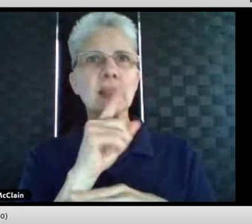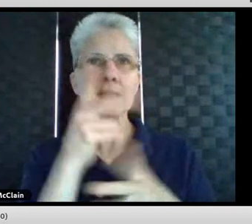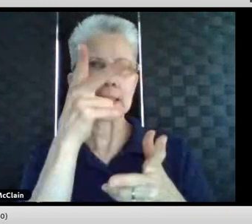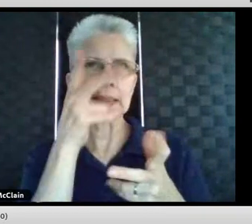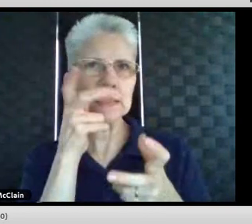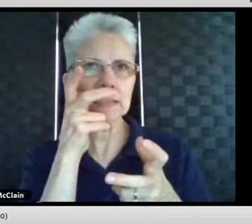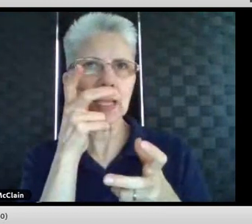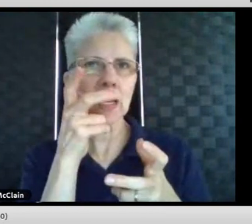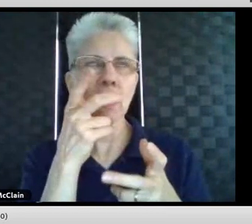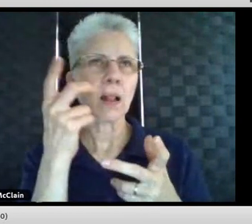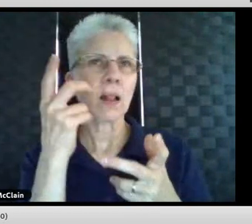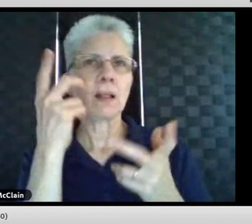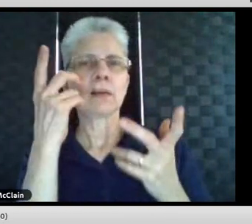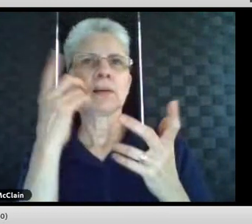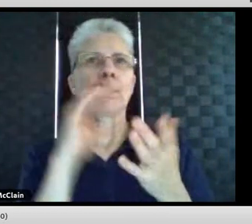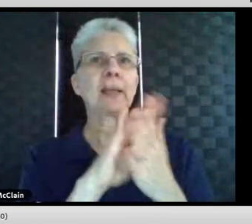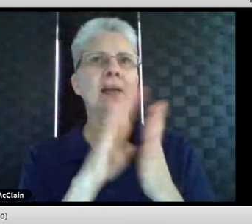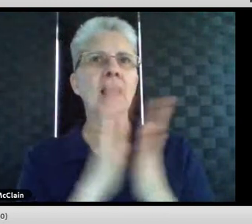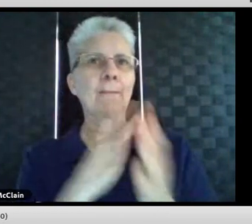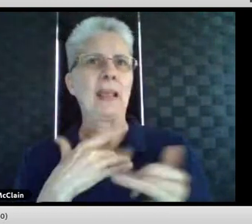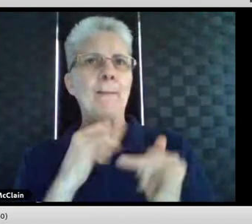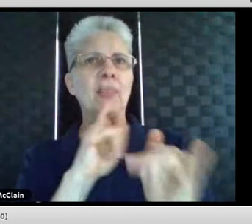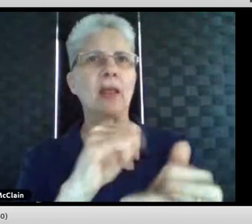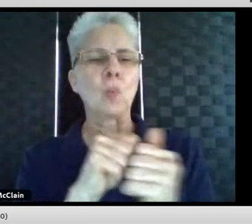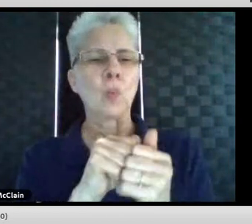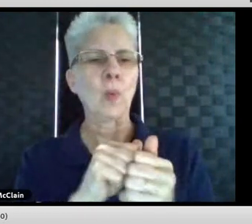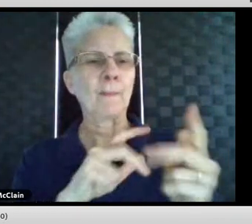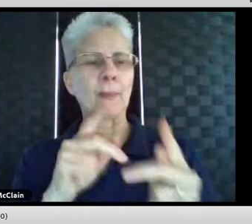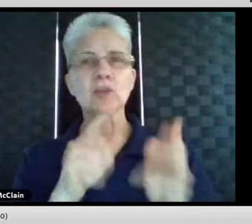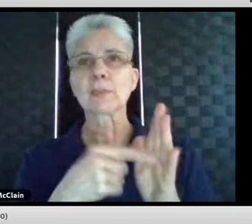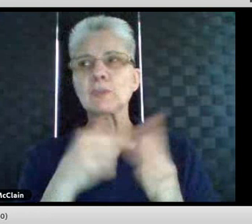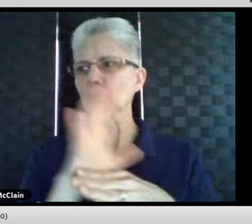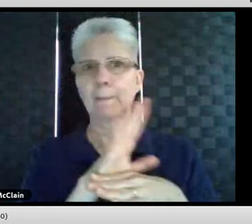and, you know, become empathetic with our patrons. Sometimes we're just so busy.